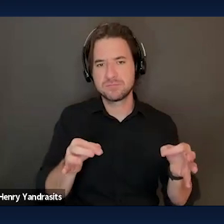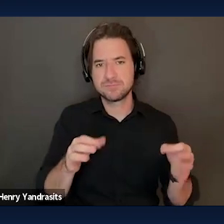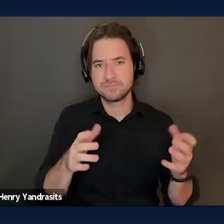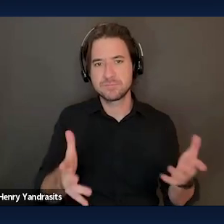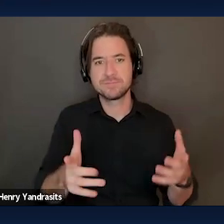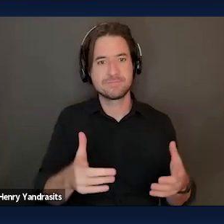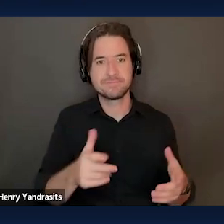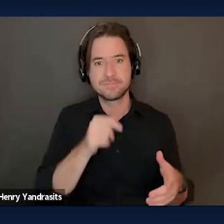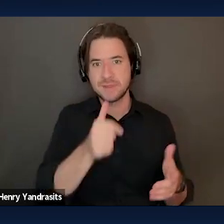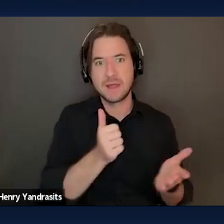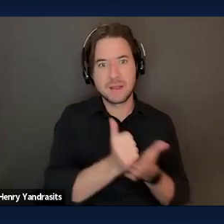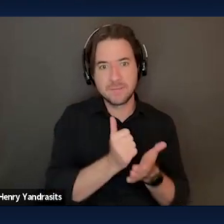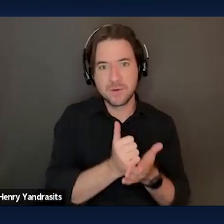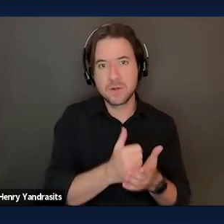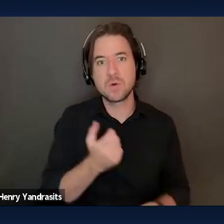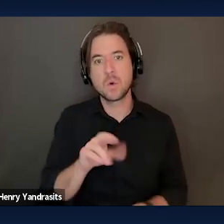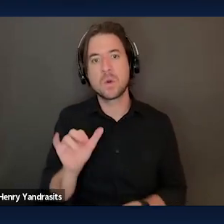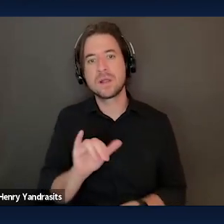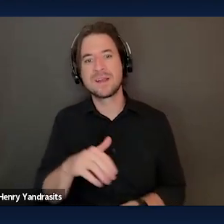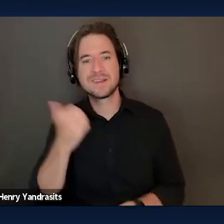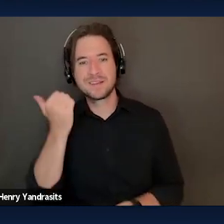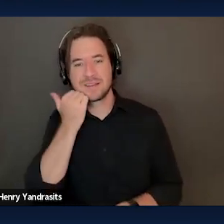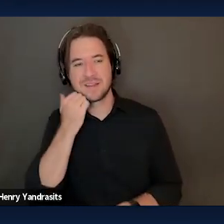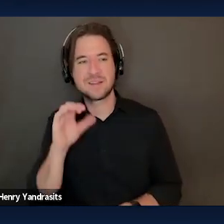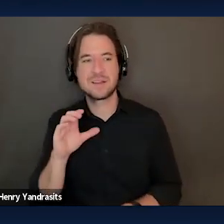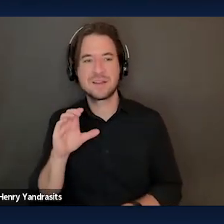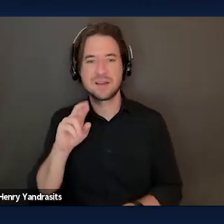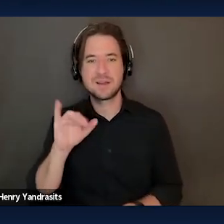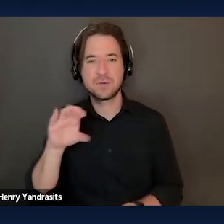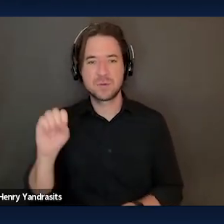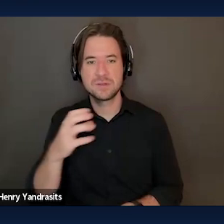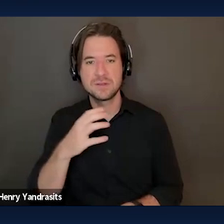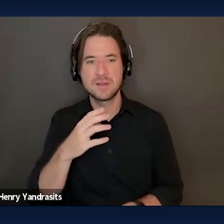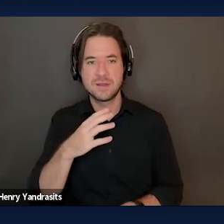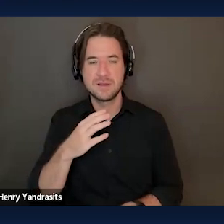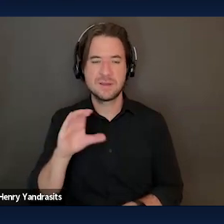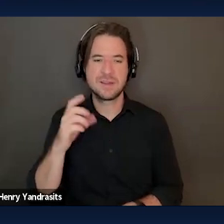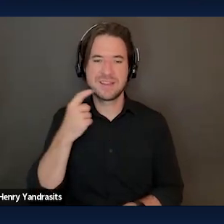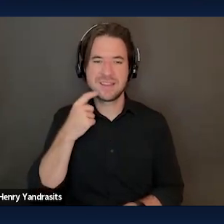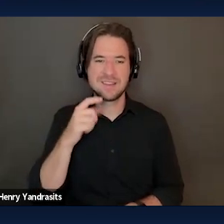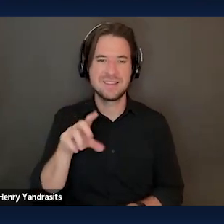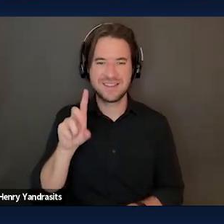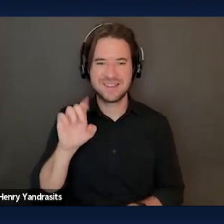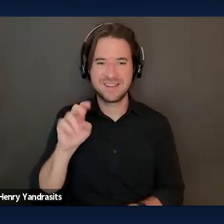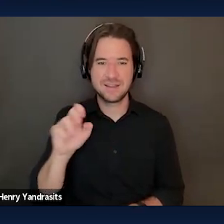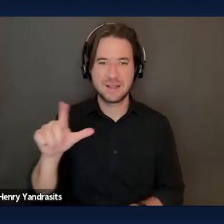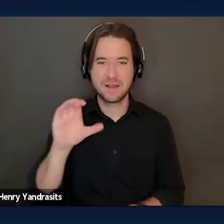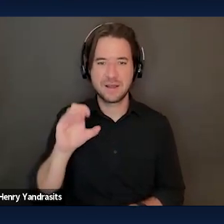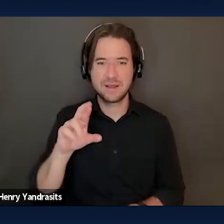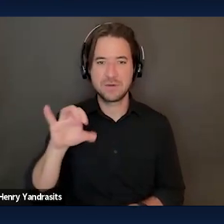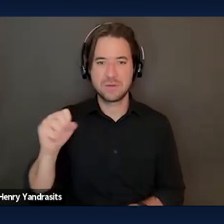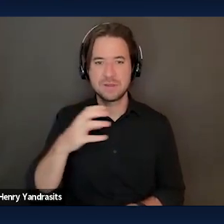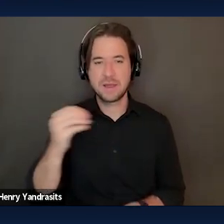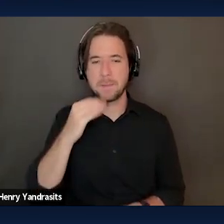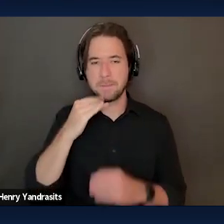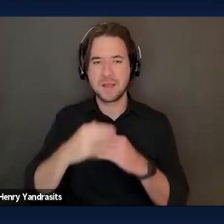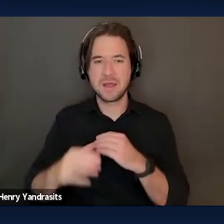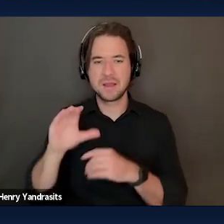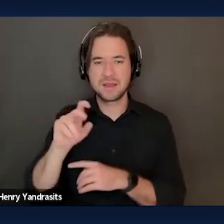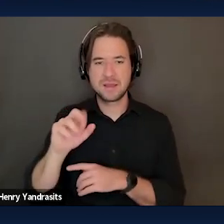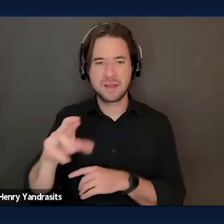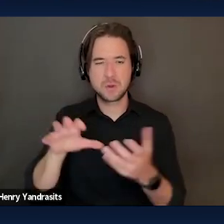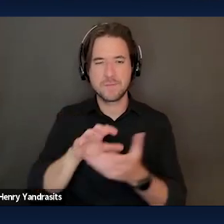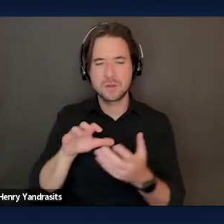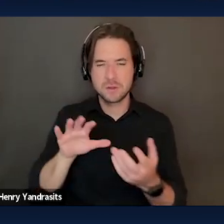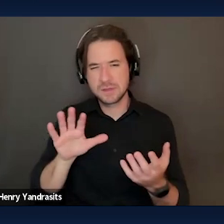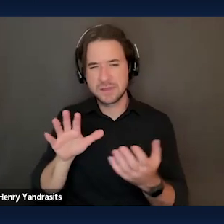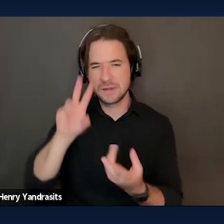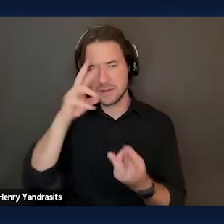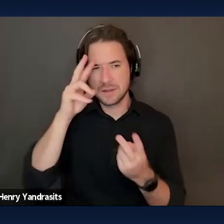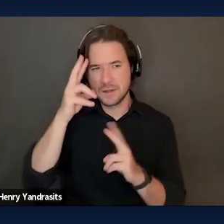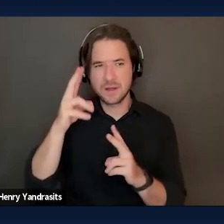that aren't helpful, or like the dental carries. and blood cancer, confusion, um… Topics that could be excluded. So, working through that.